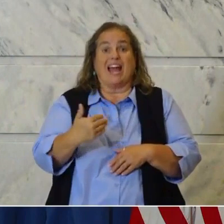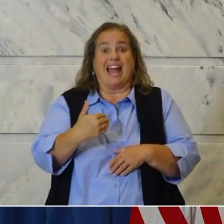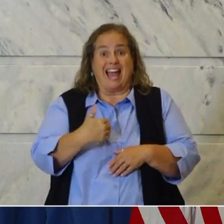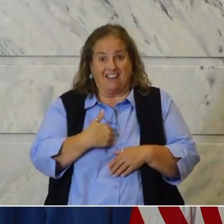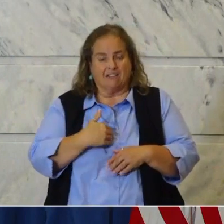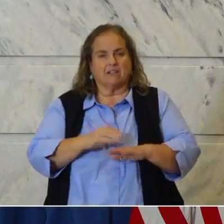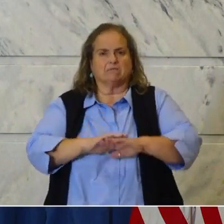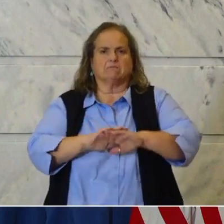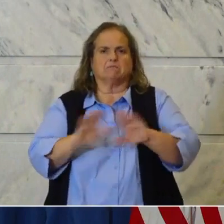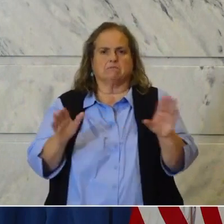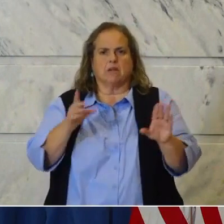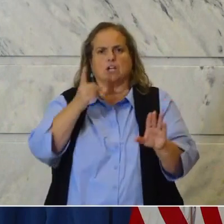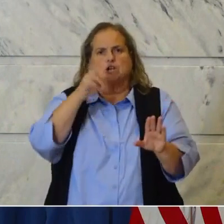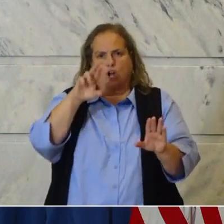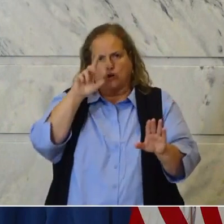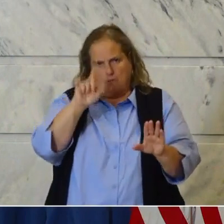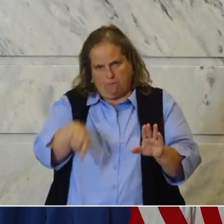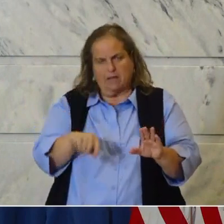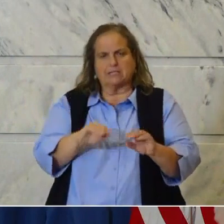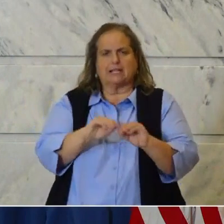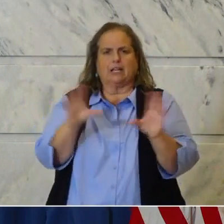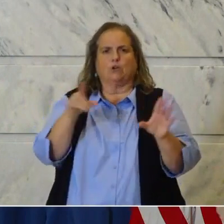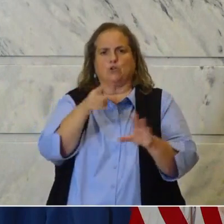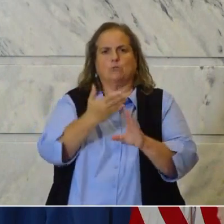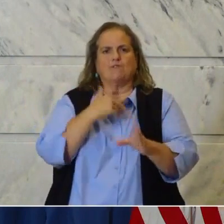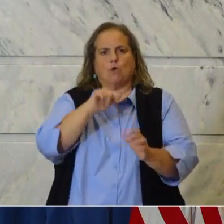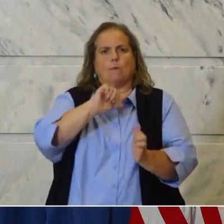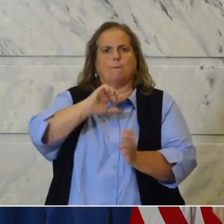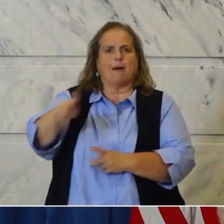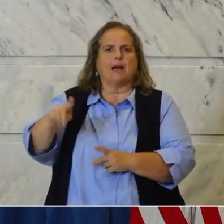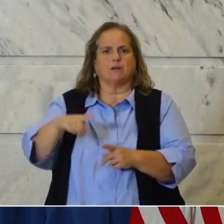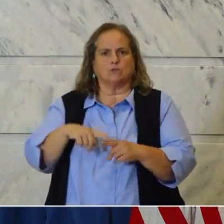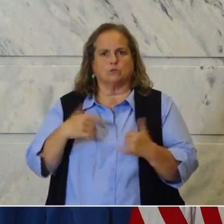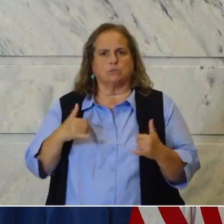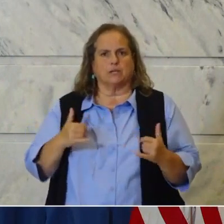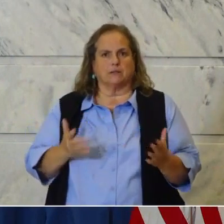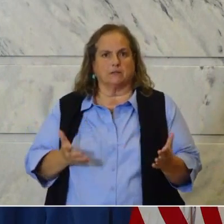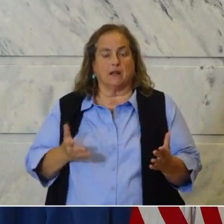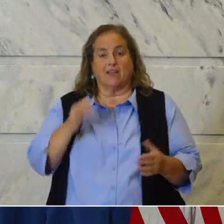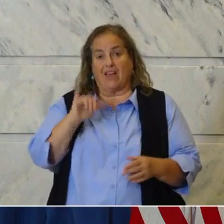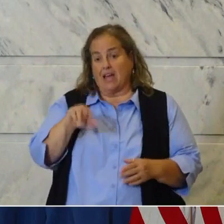cleared by a doctor before coming back. This myocarditis is serious enough. We